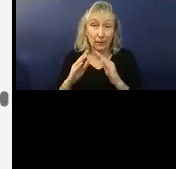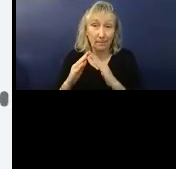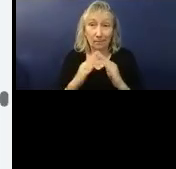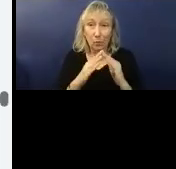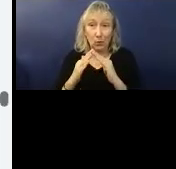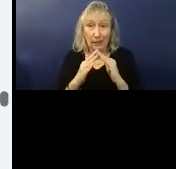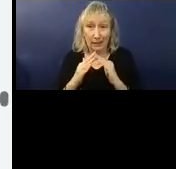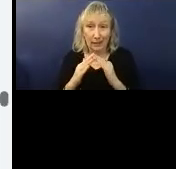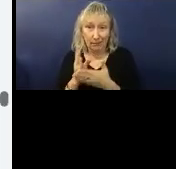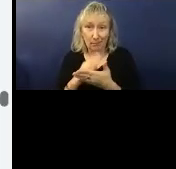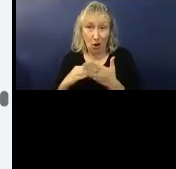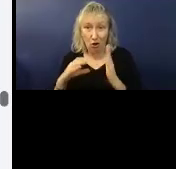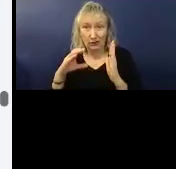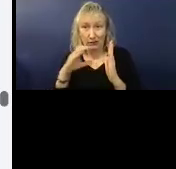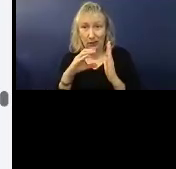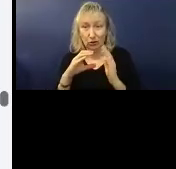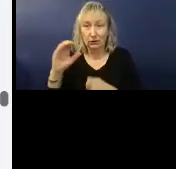This is 0100.